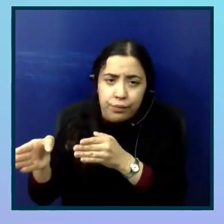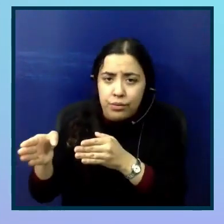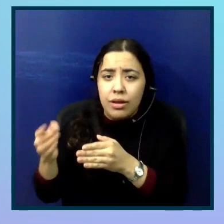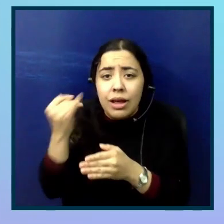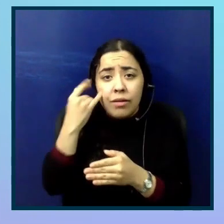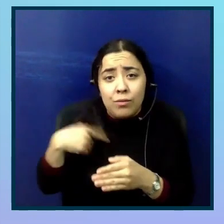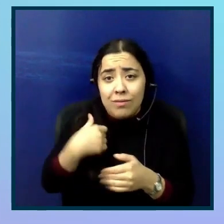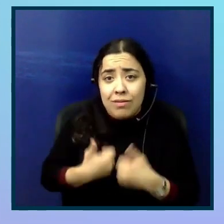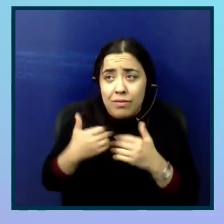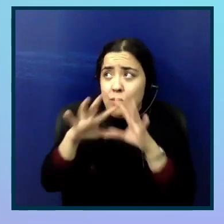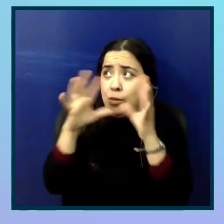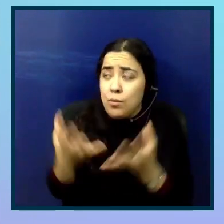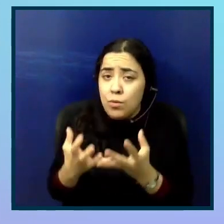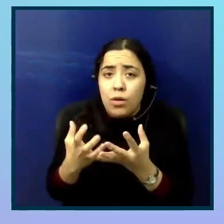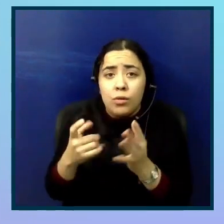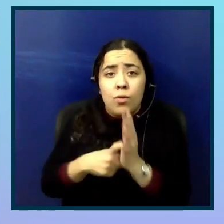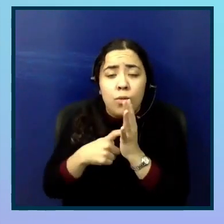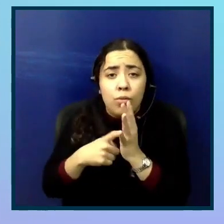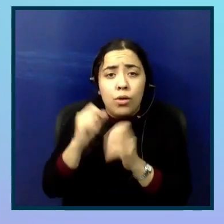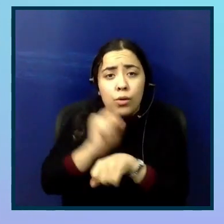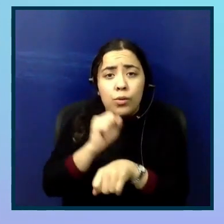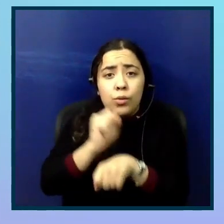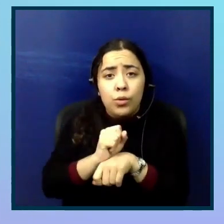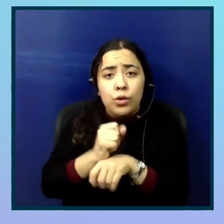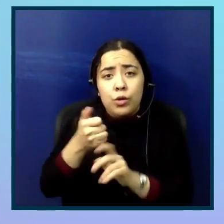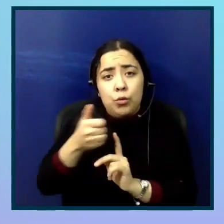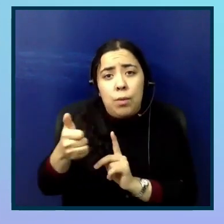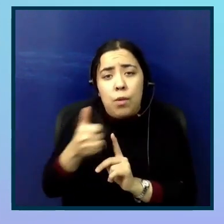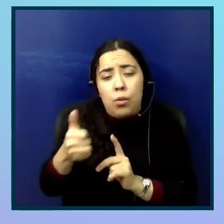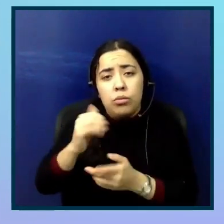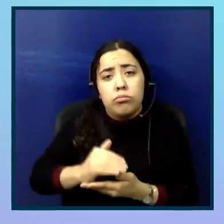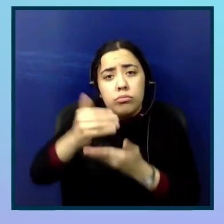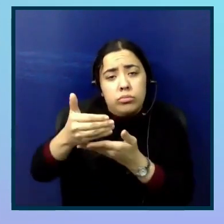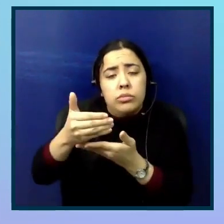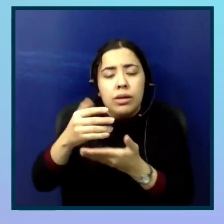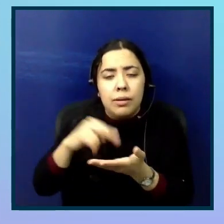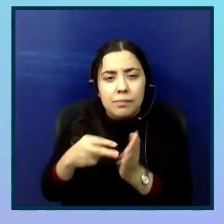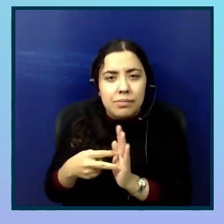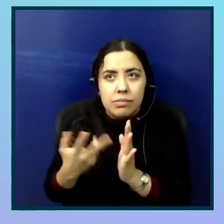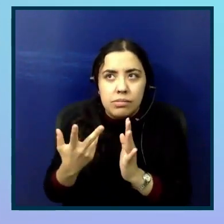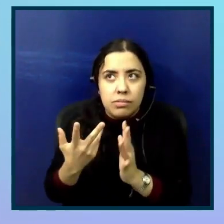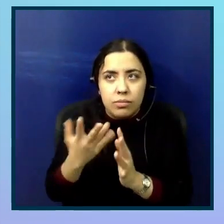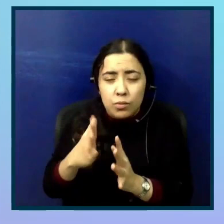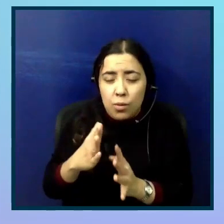and that product doesn't work for some of your employees and they can't literally be productive and can't work,